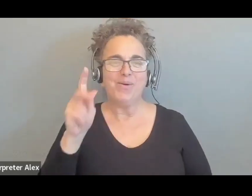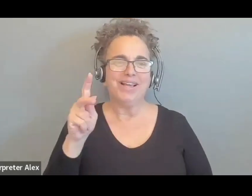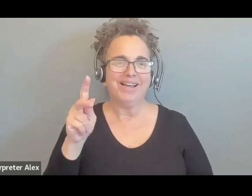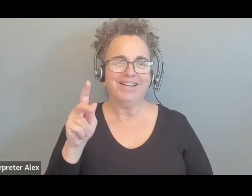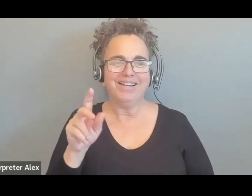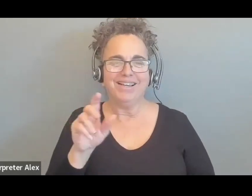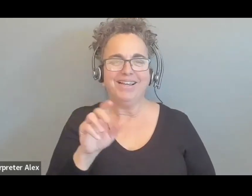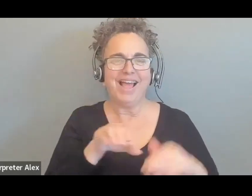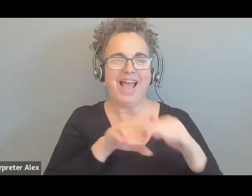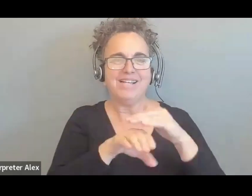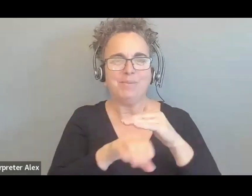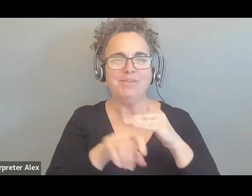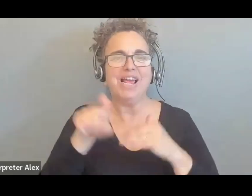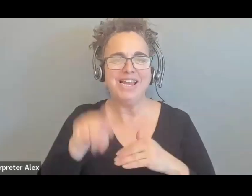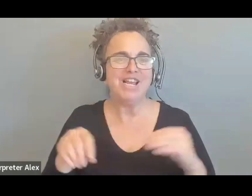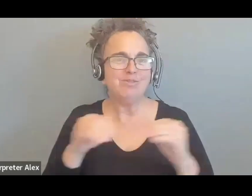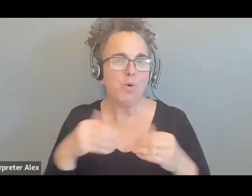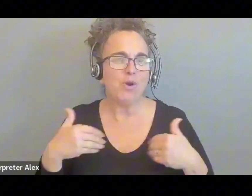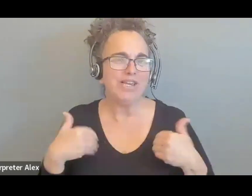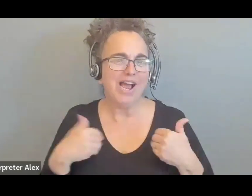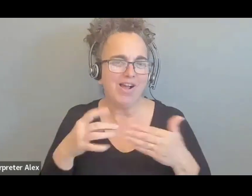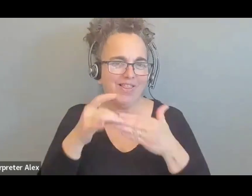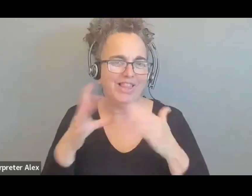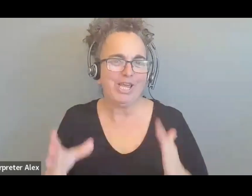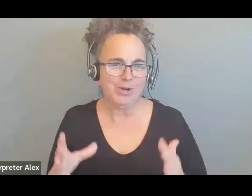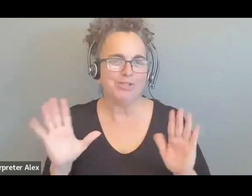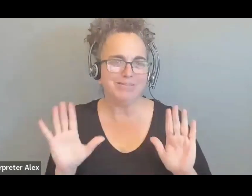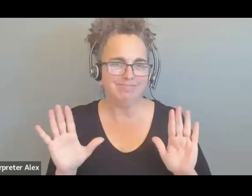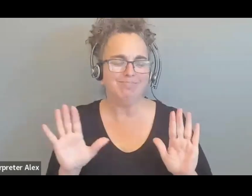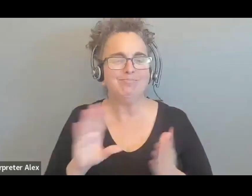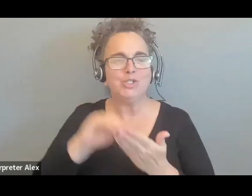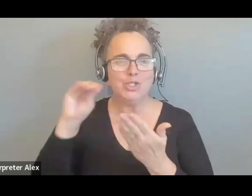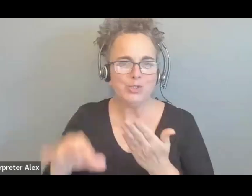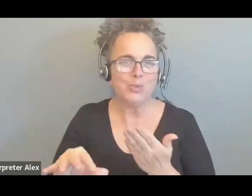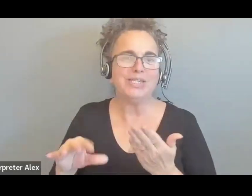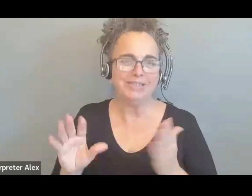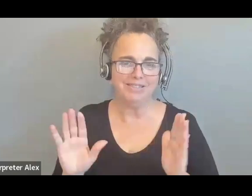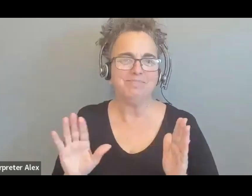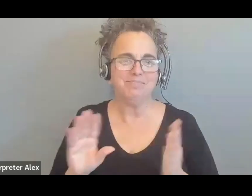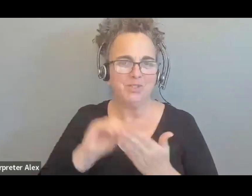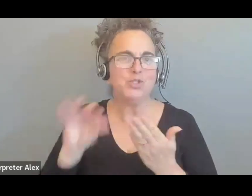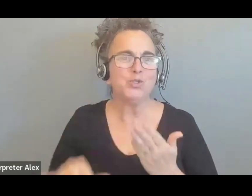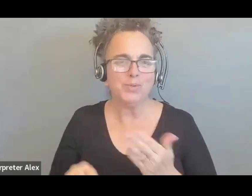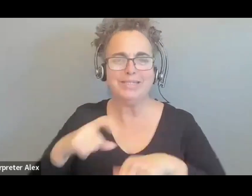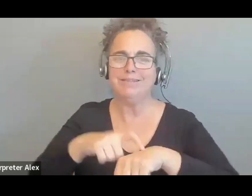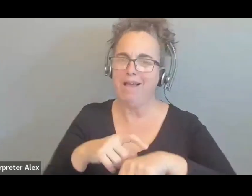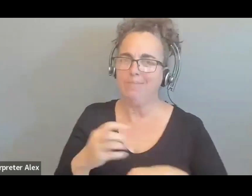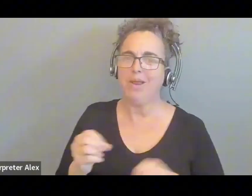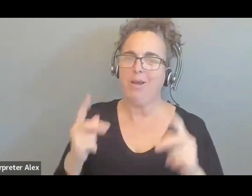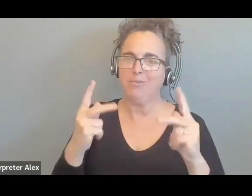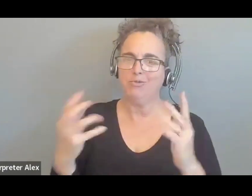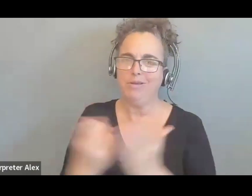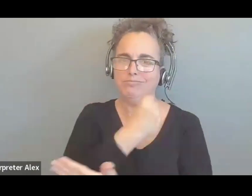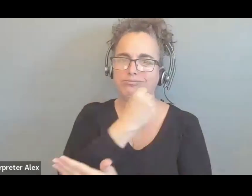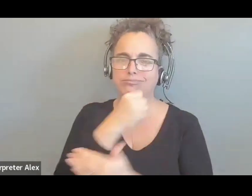accessibility needs more young leaders. So, students it's a great time and opportunity to get involved in accessibility.